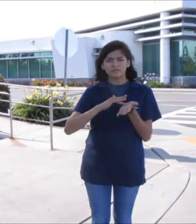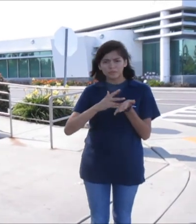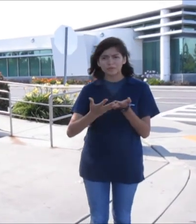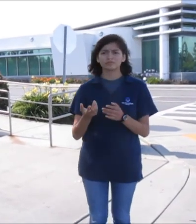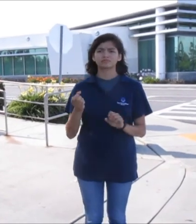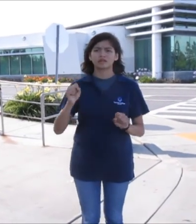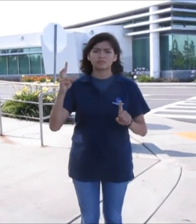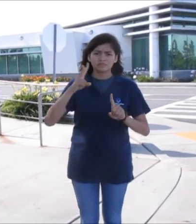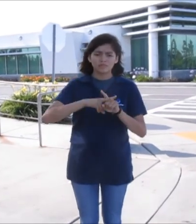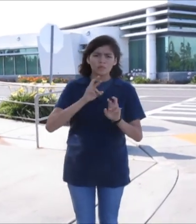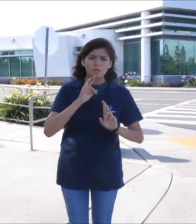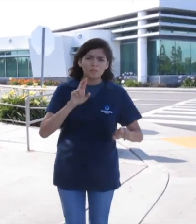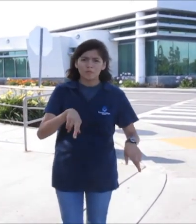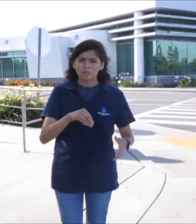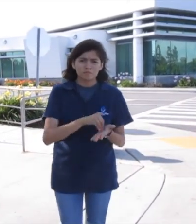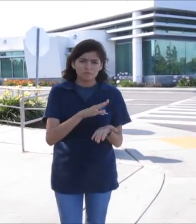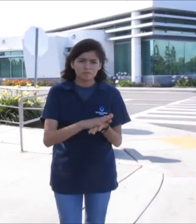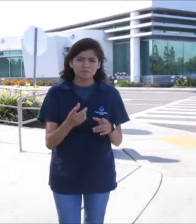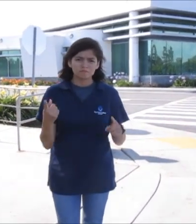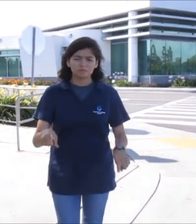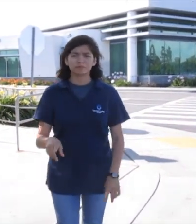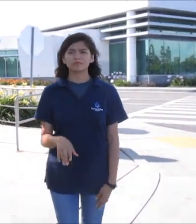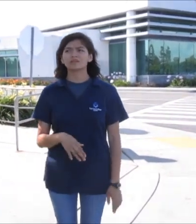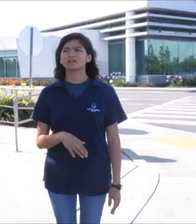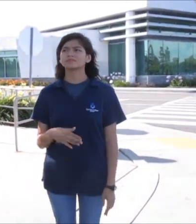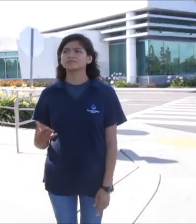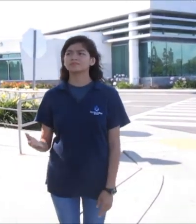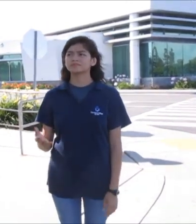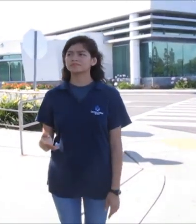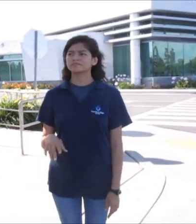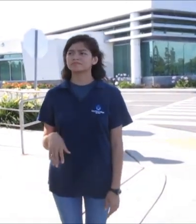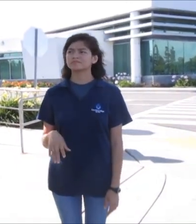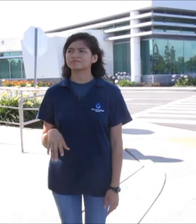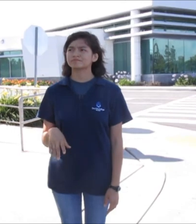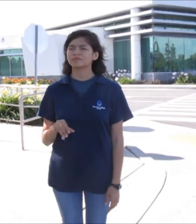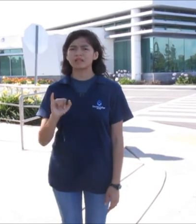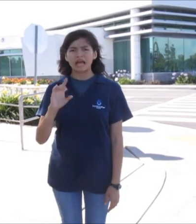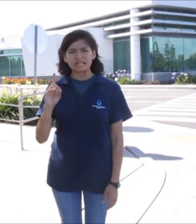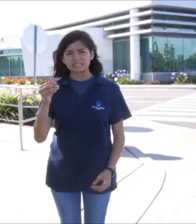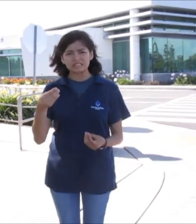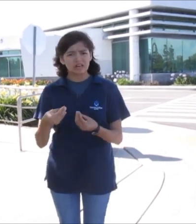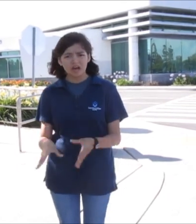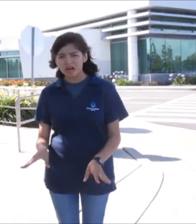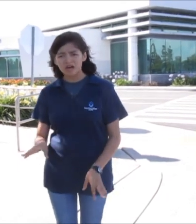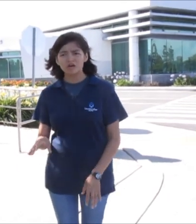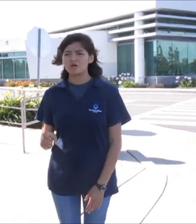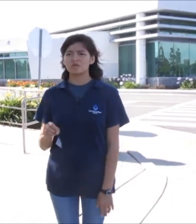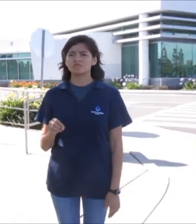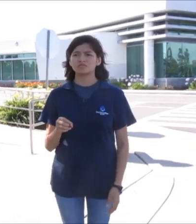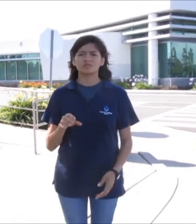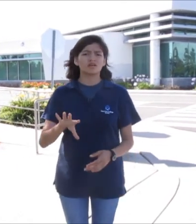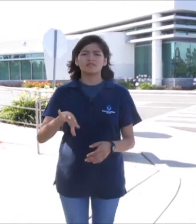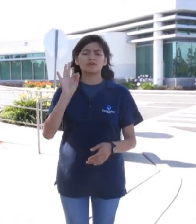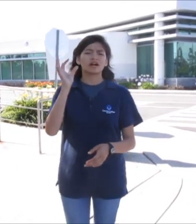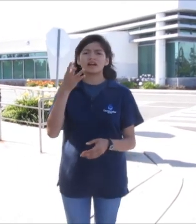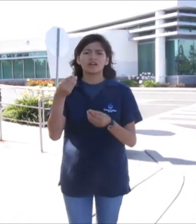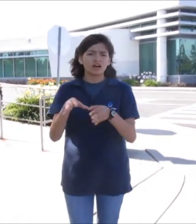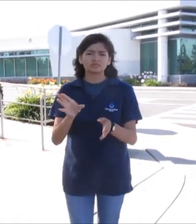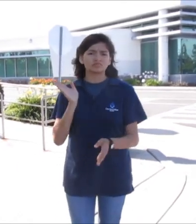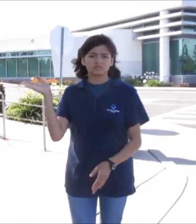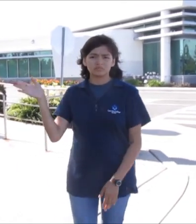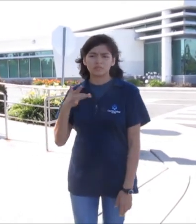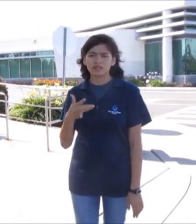fingerprints, report if something happens, lost ID, lost & found is typically there.